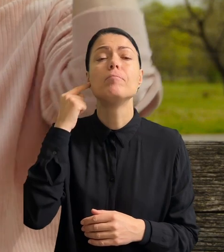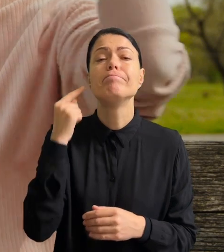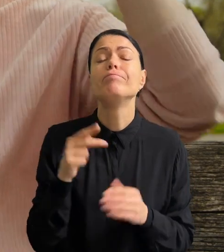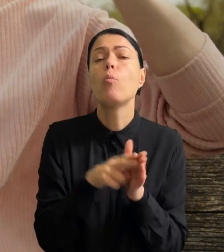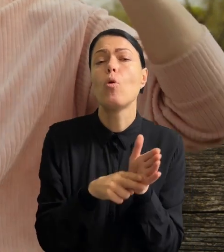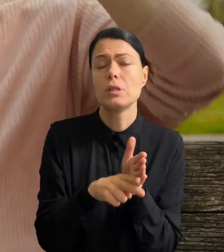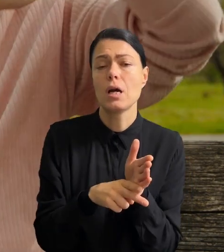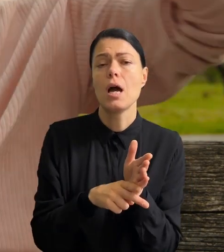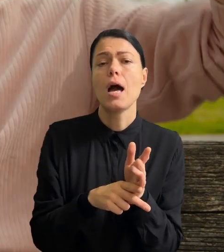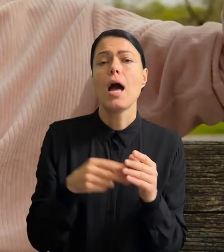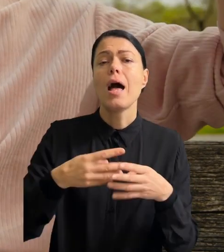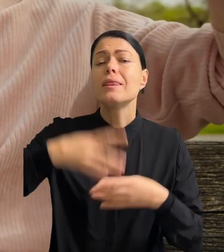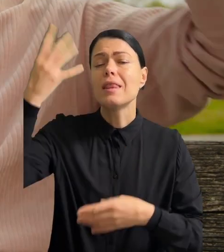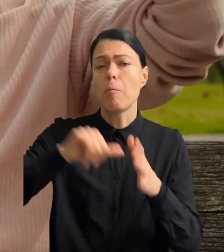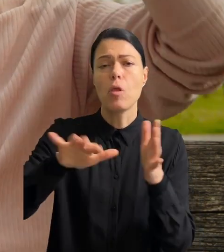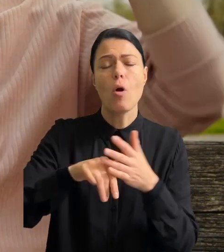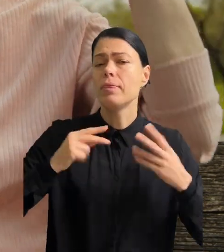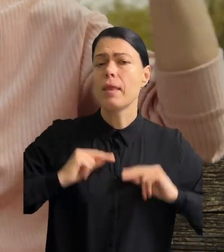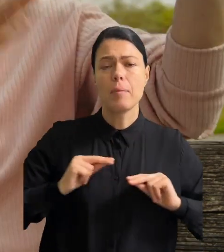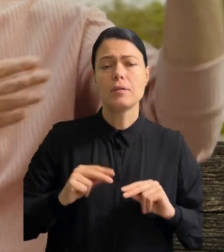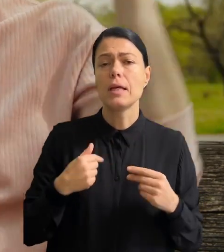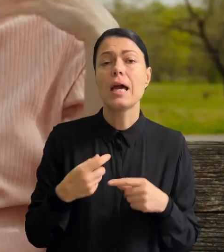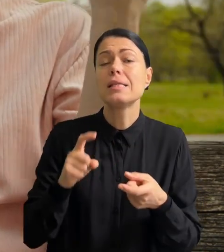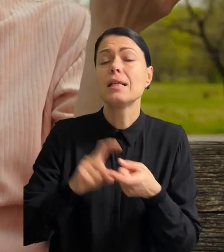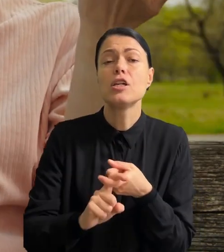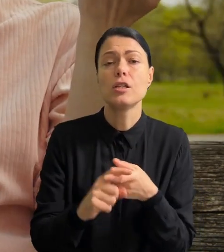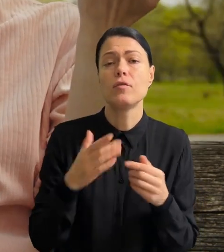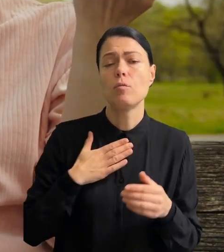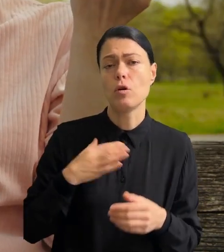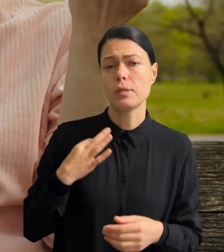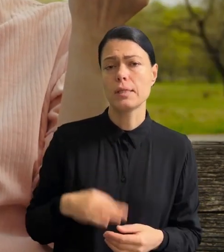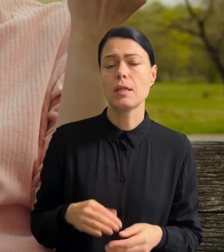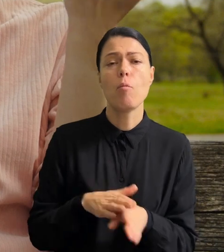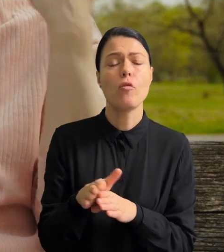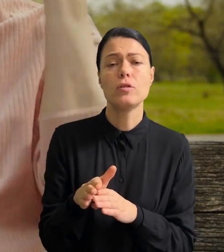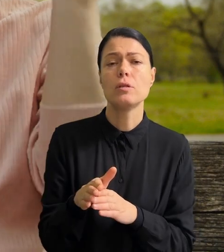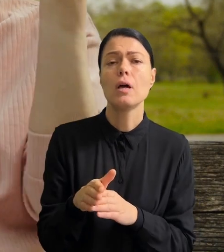The display board wasn’t working. I was completely dependent on my son and what he could hear.